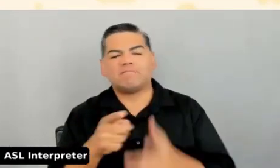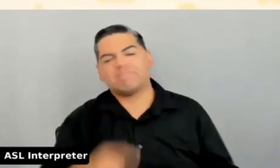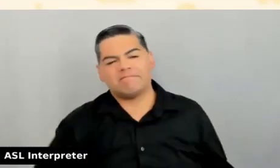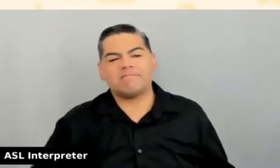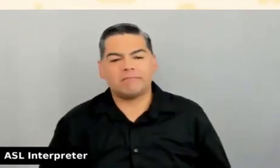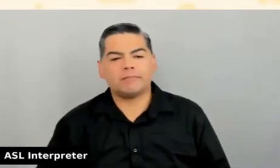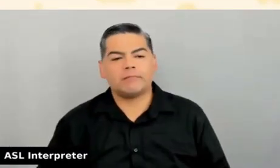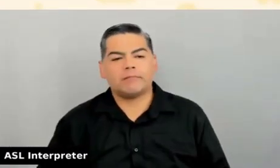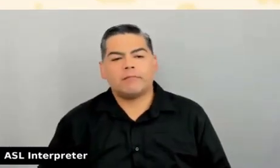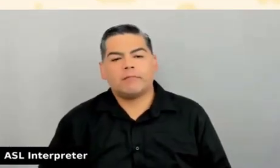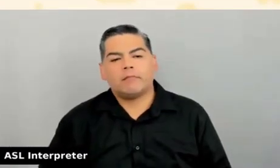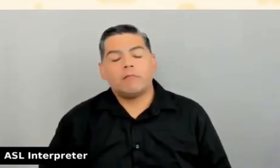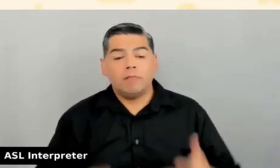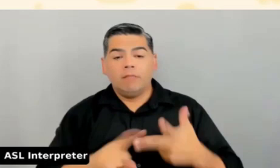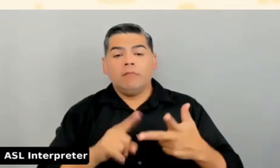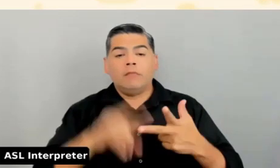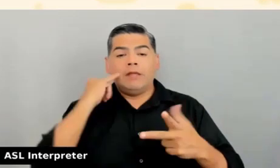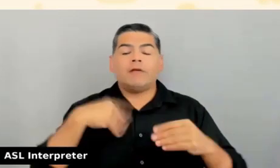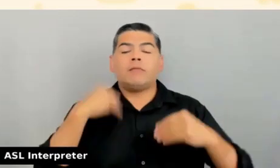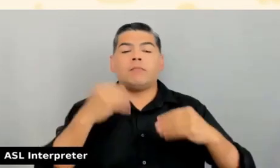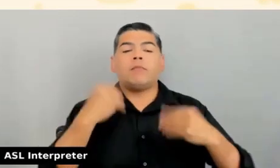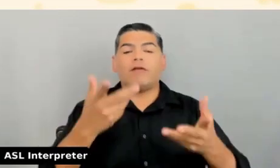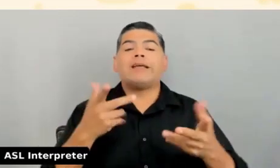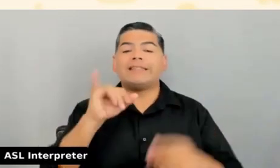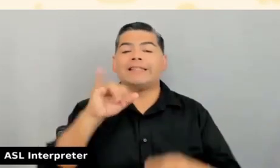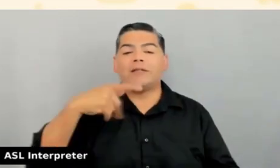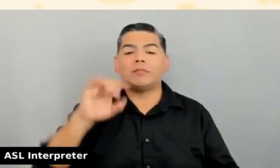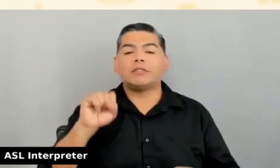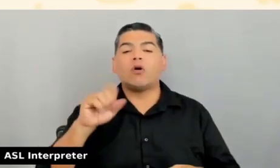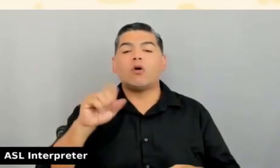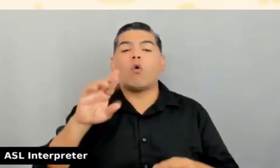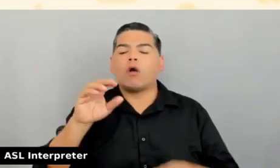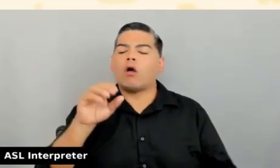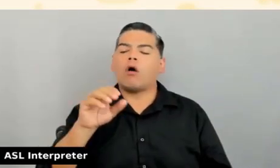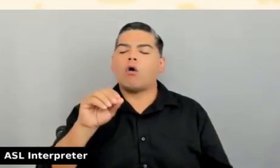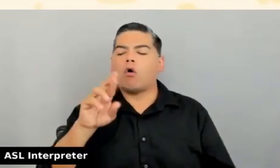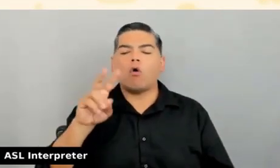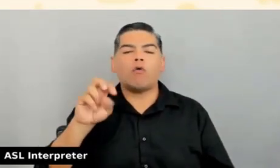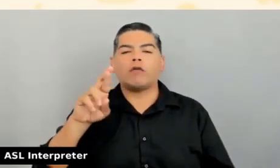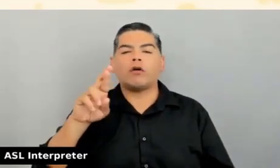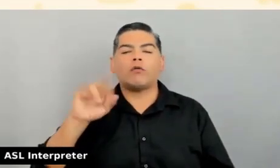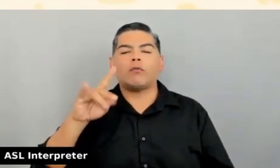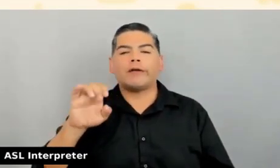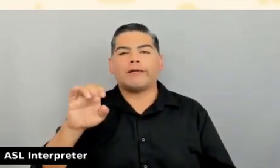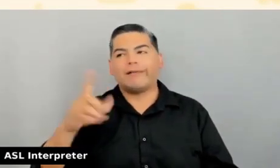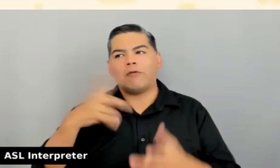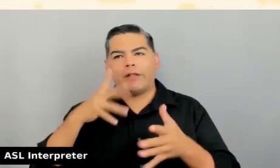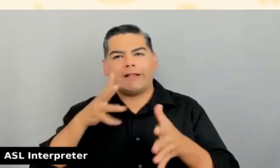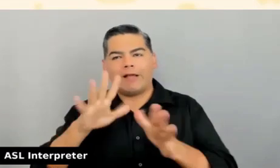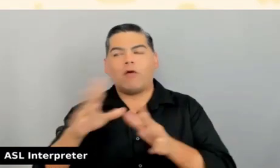If the theme provides inputs or overrides existing inputs, allow copy and paste. So this is actually on authentication,